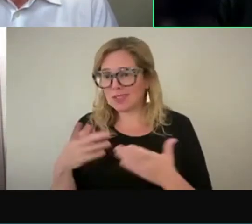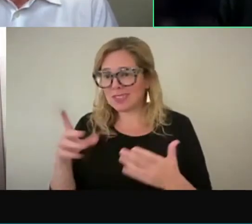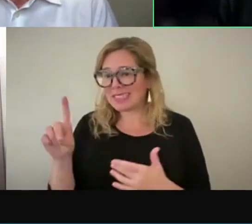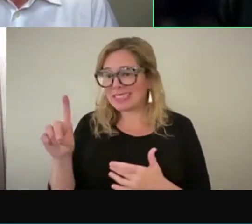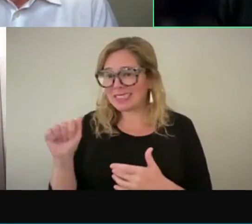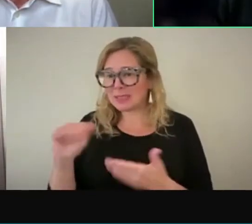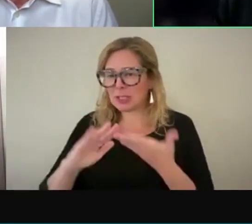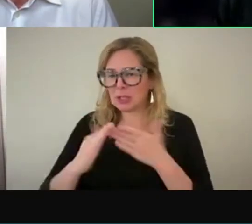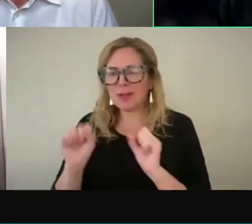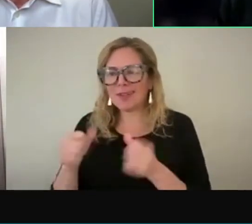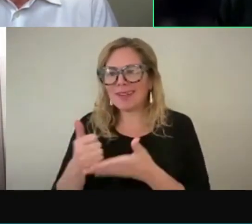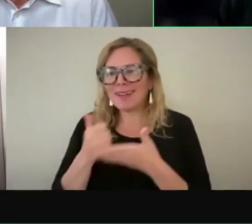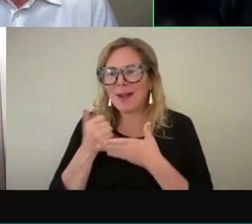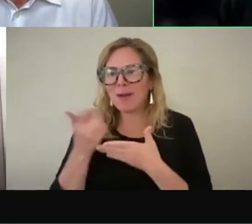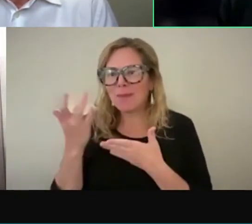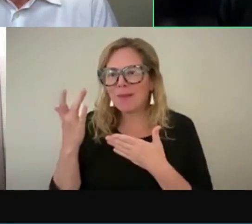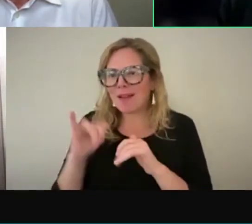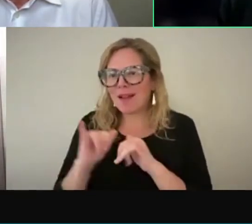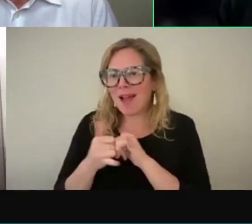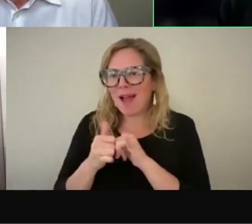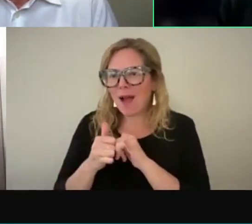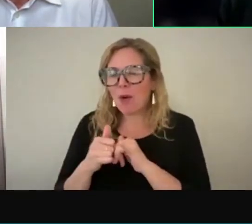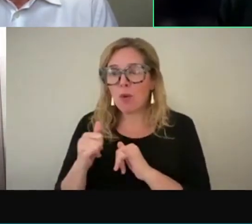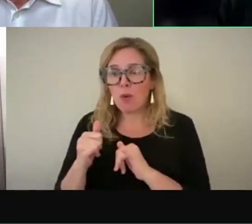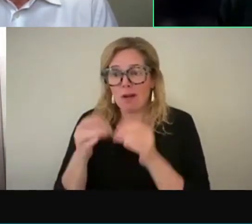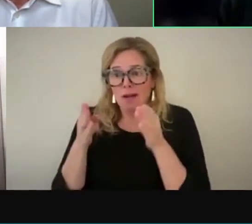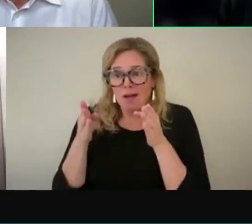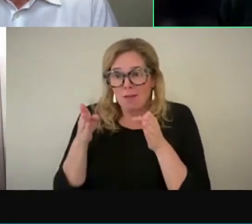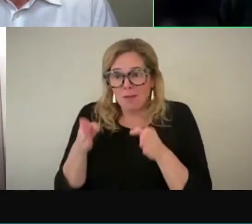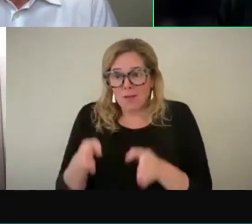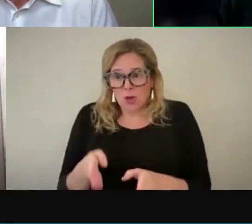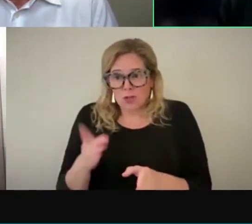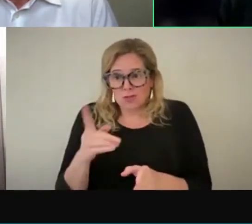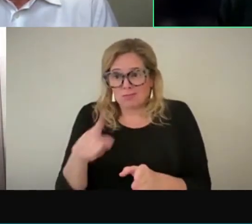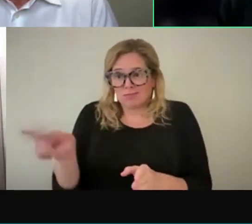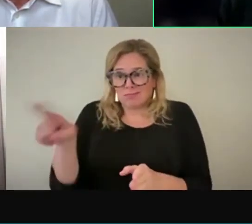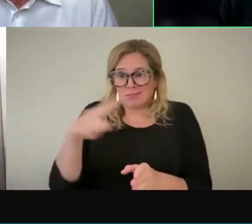no one knows better what they need than they do. And co-developed solutions are really what's gonna